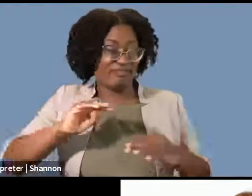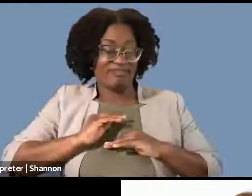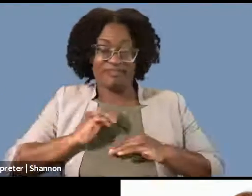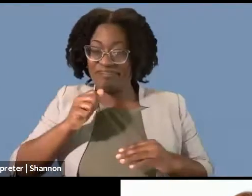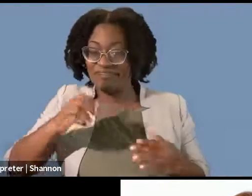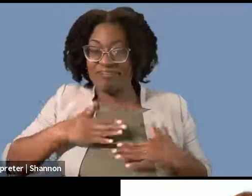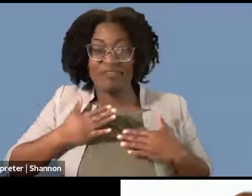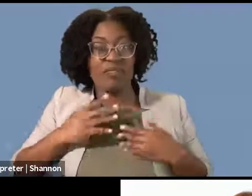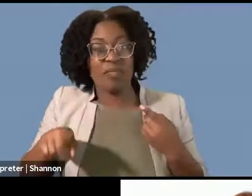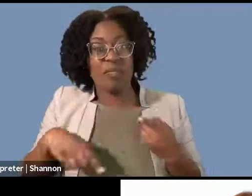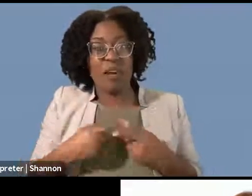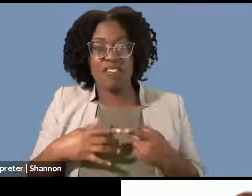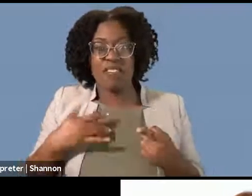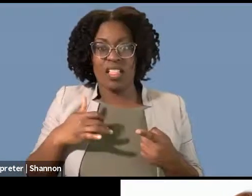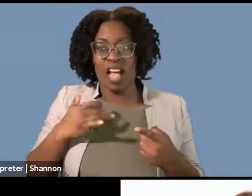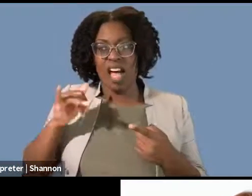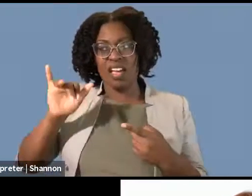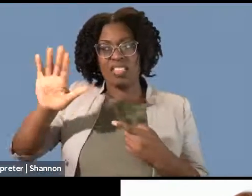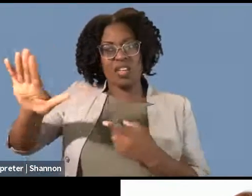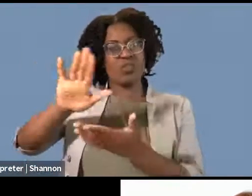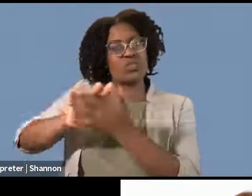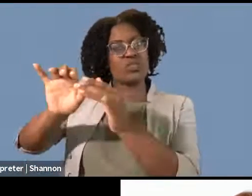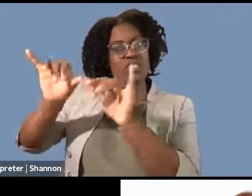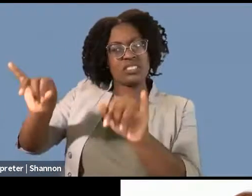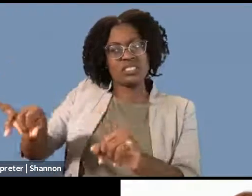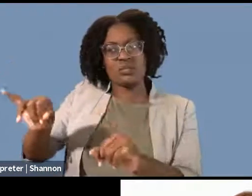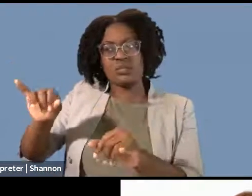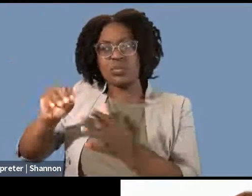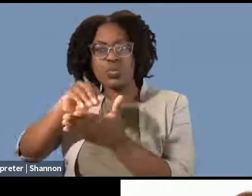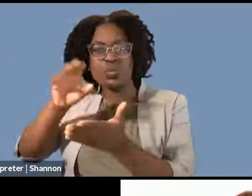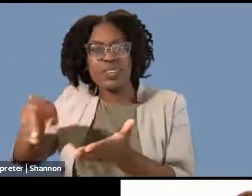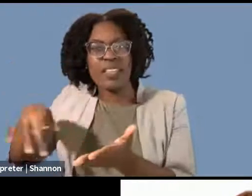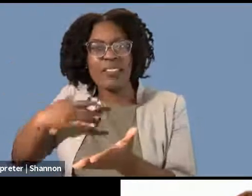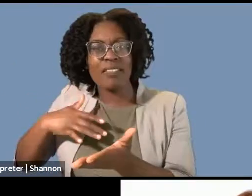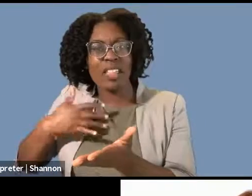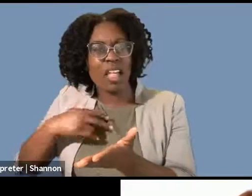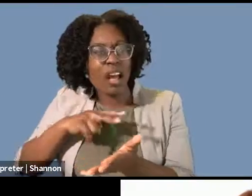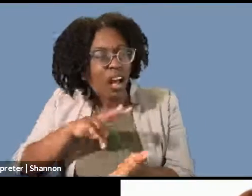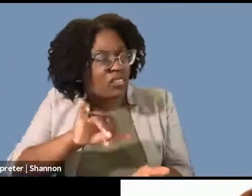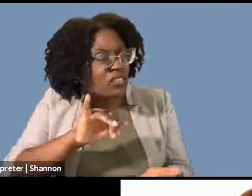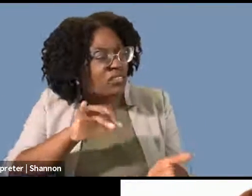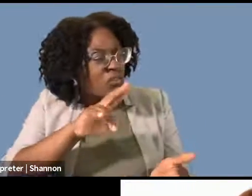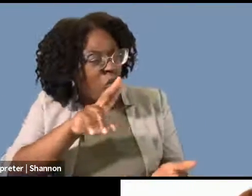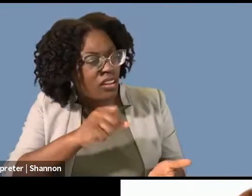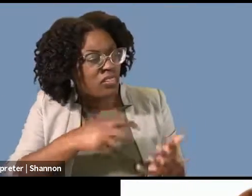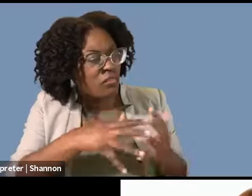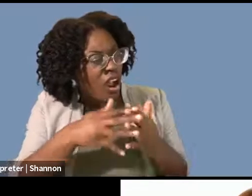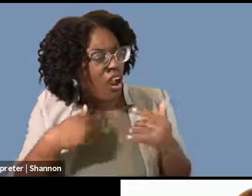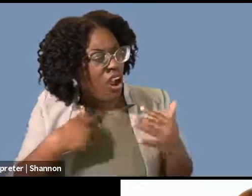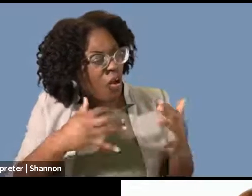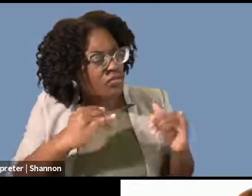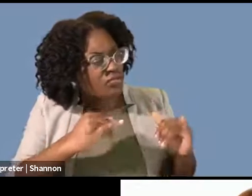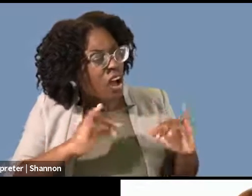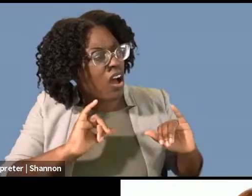the academy there. This has been going on since the '80s at least. One of the more impactful